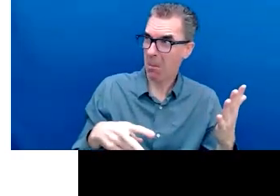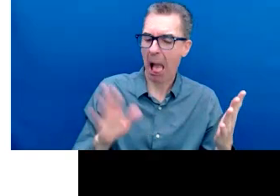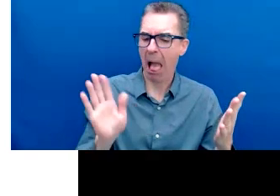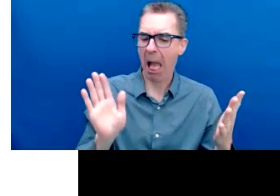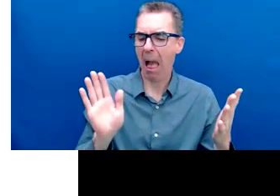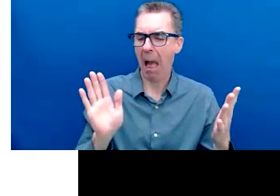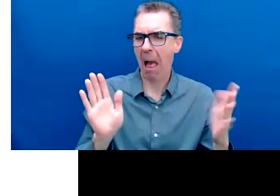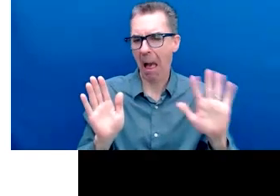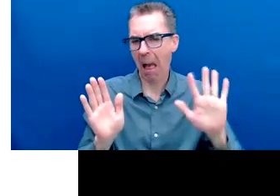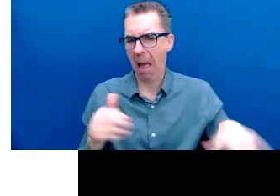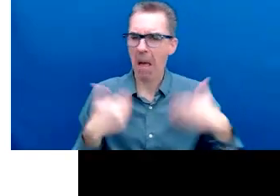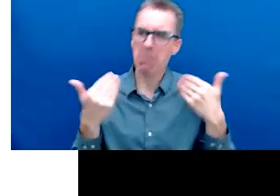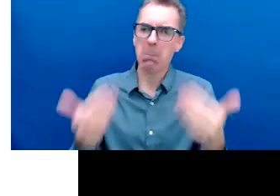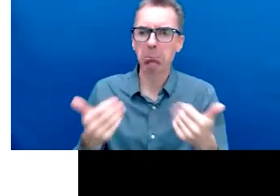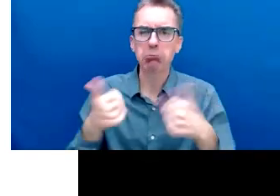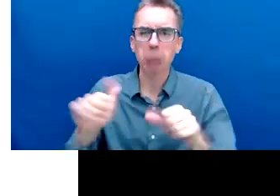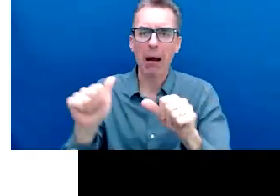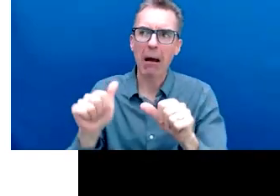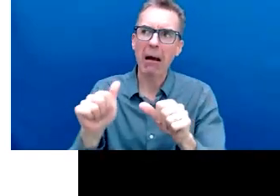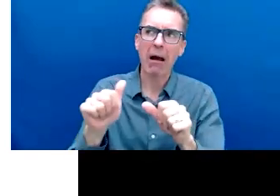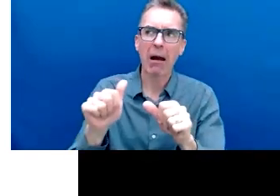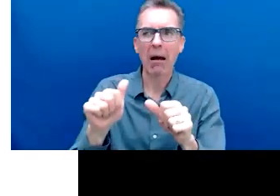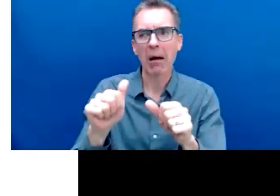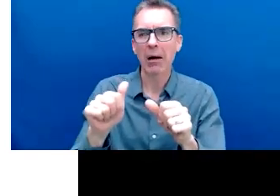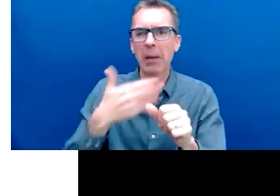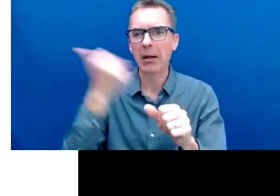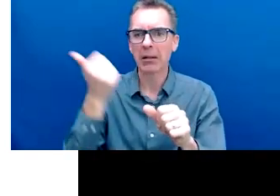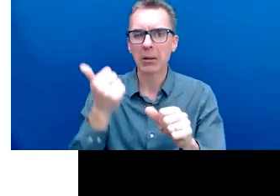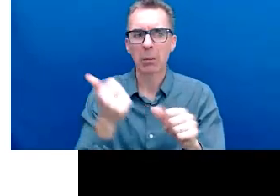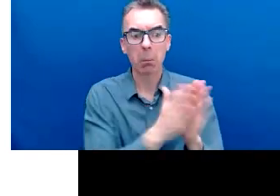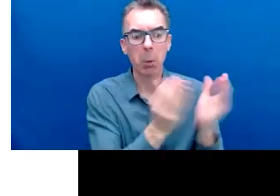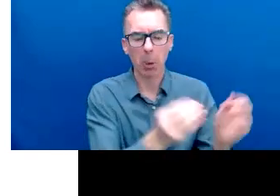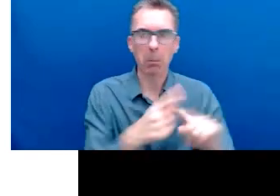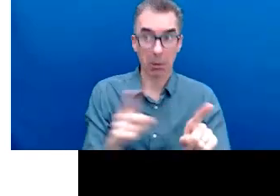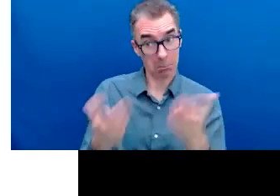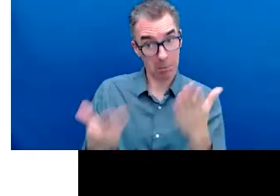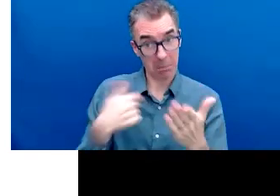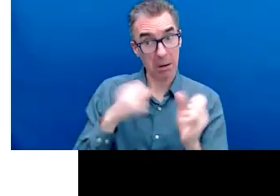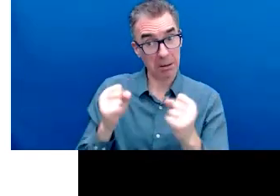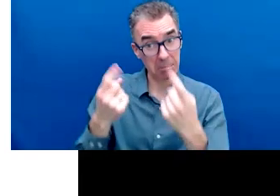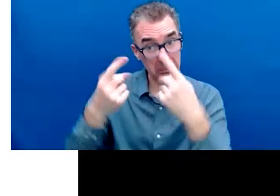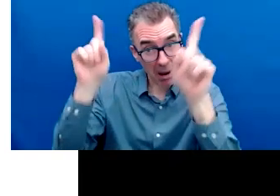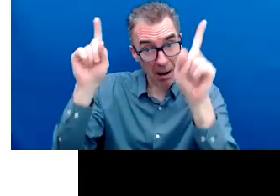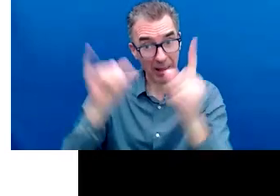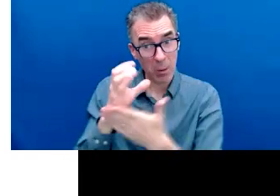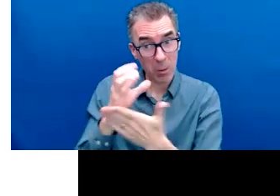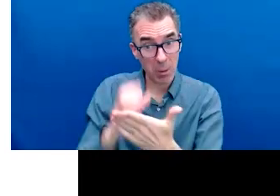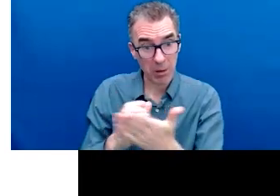and see if I can get away with, getting a pretty good grade or passing the class without buying the textbook.